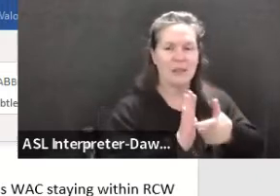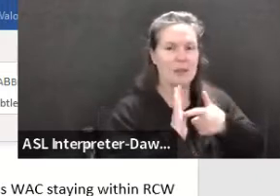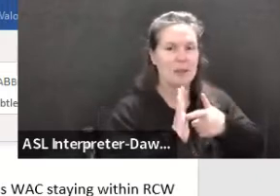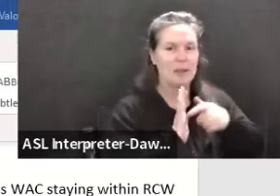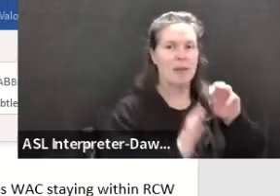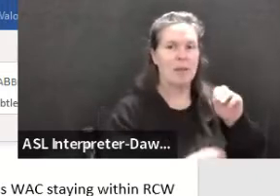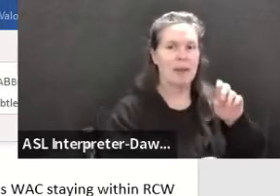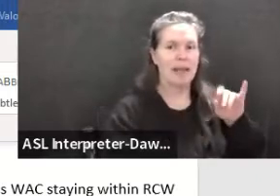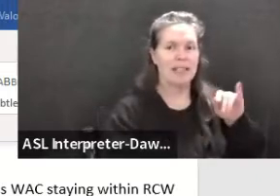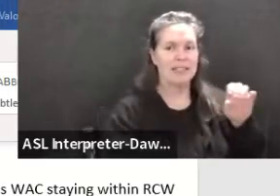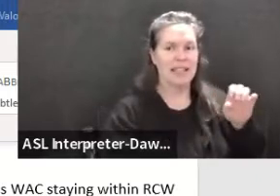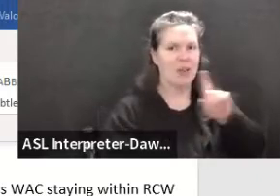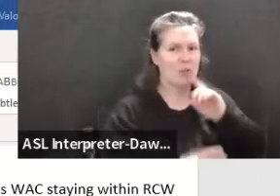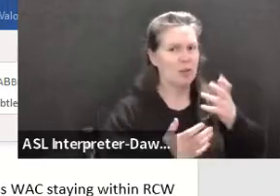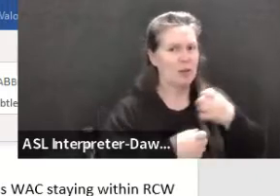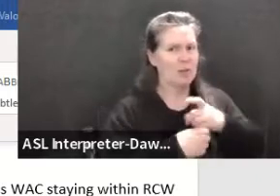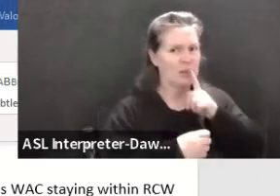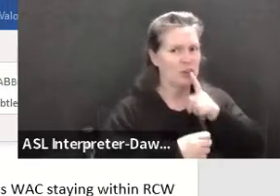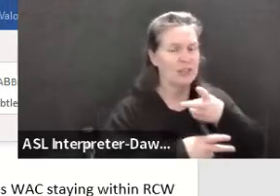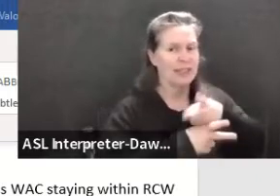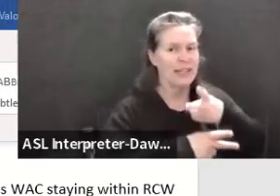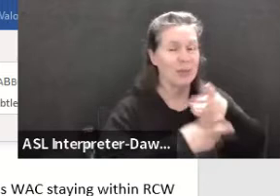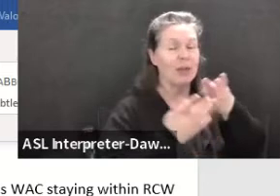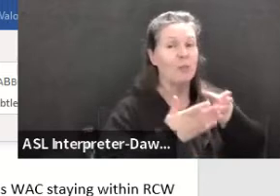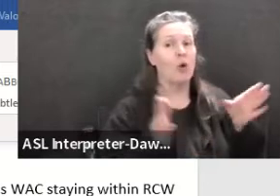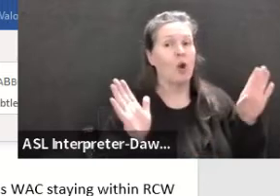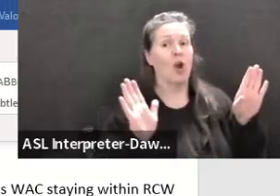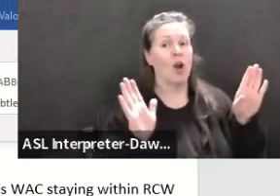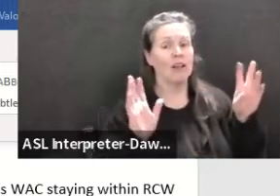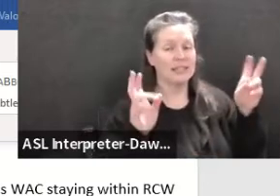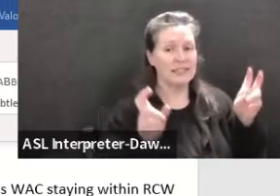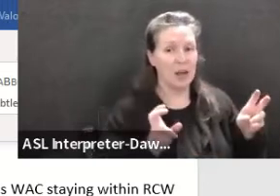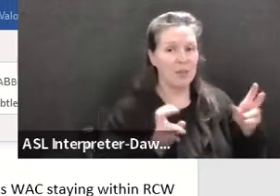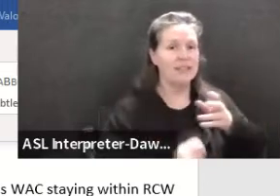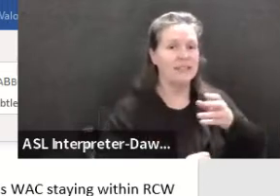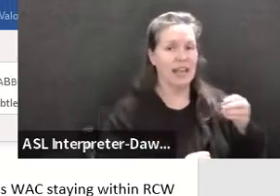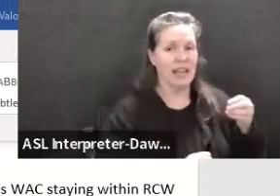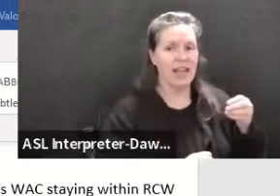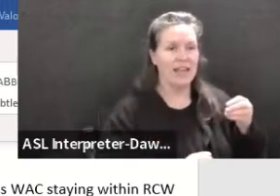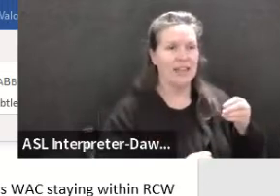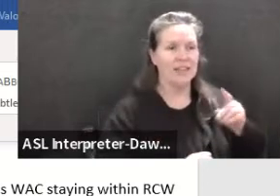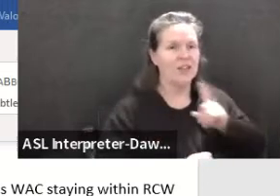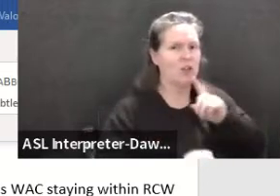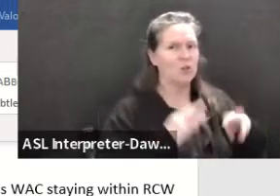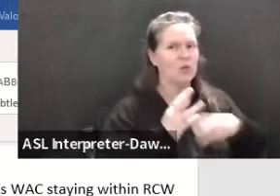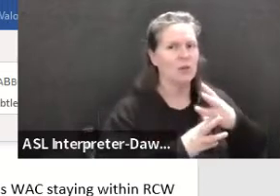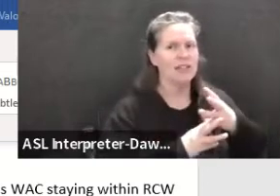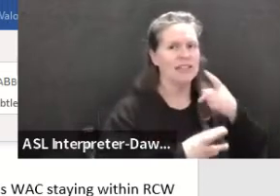So just wanna make sure that we really do keep it as broad as in topics and just realistic to actual implementation